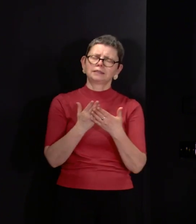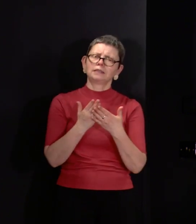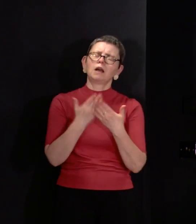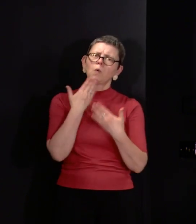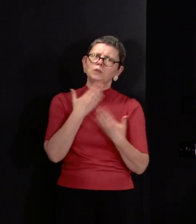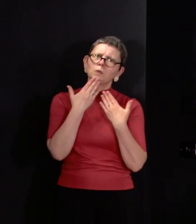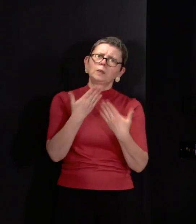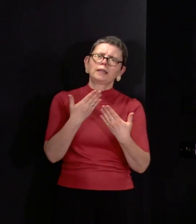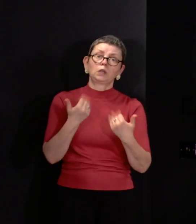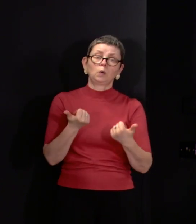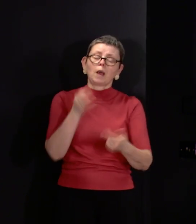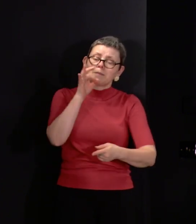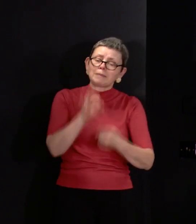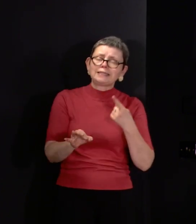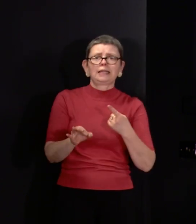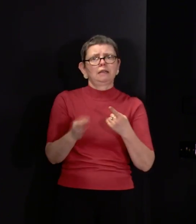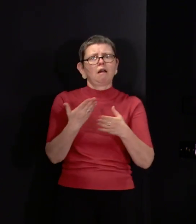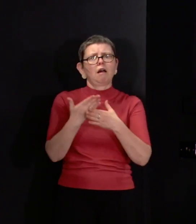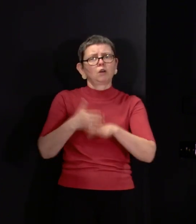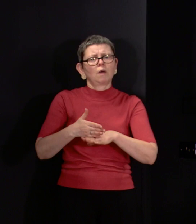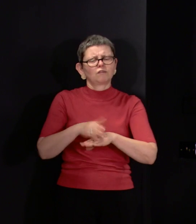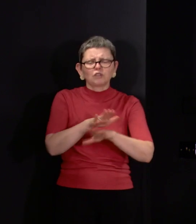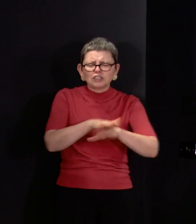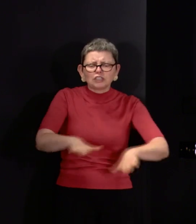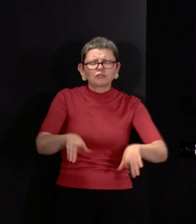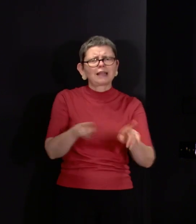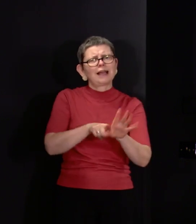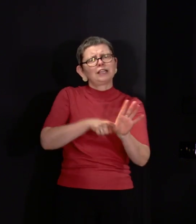the significant sacrifices which children and young people are making